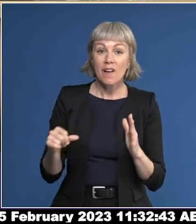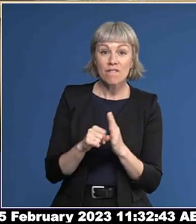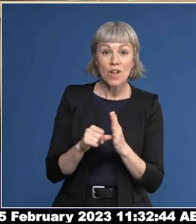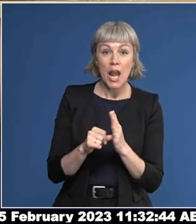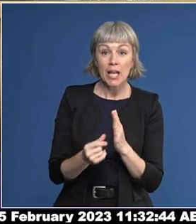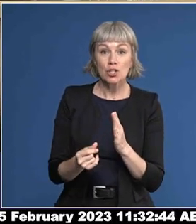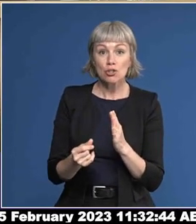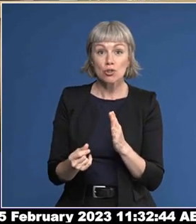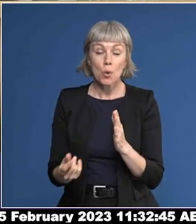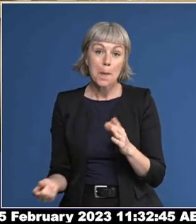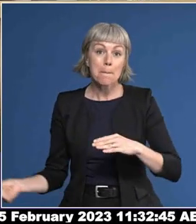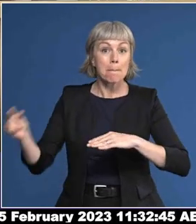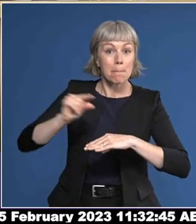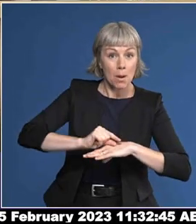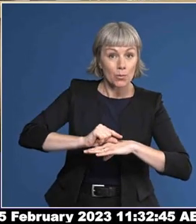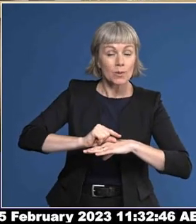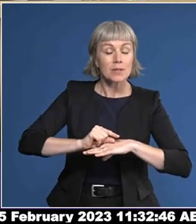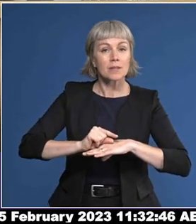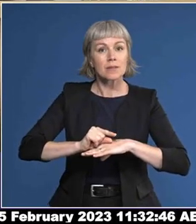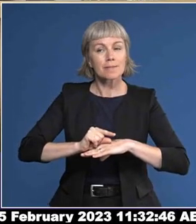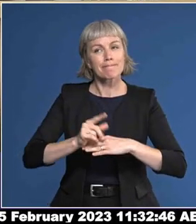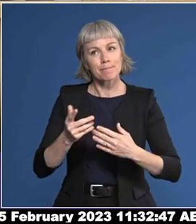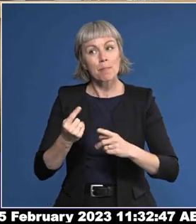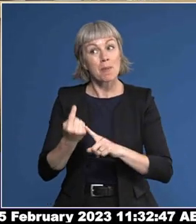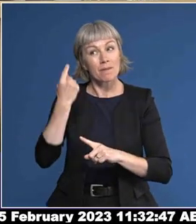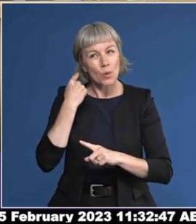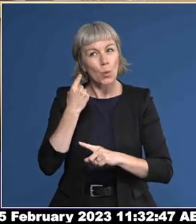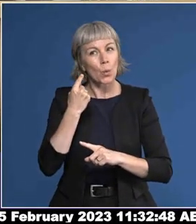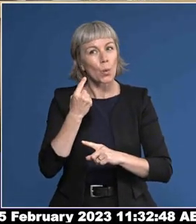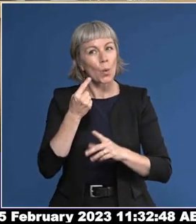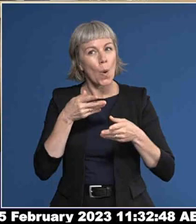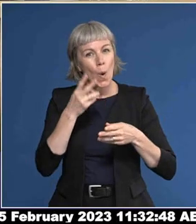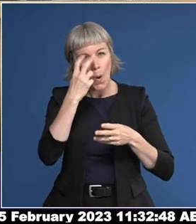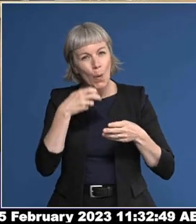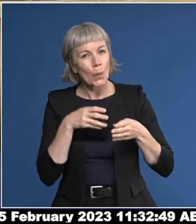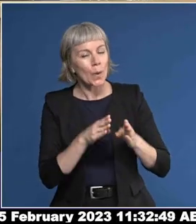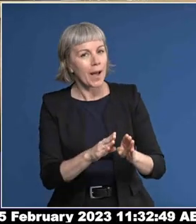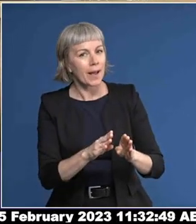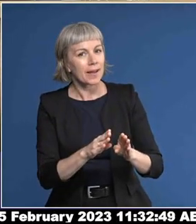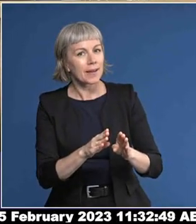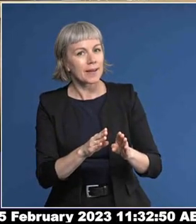missed when they put that in place is how staff actually see that, as an organisation,